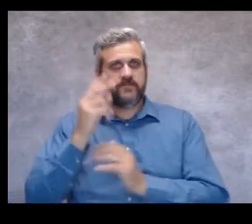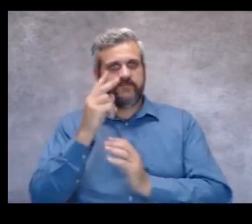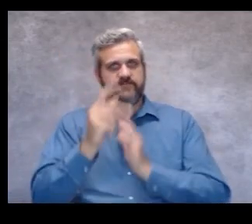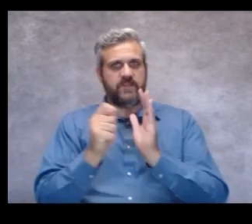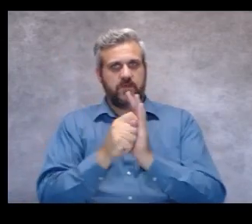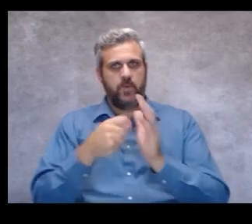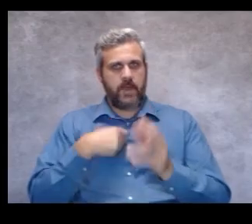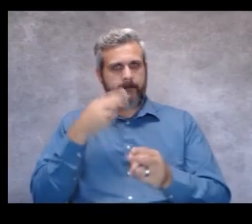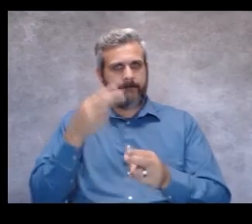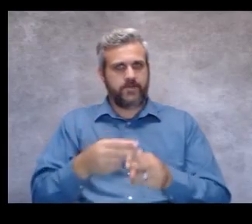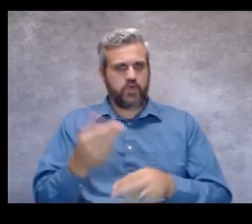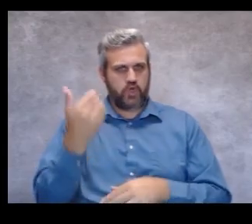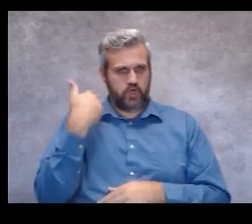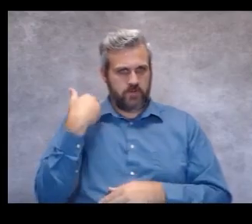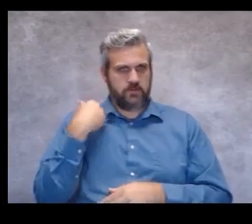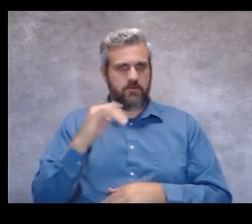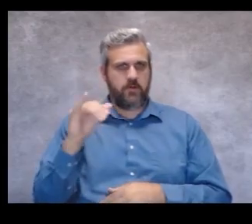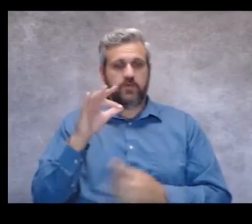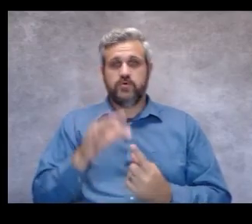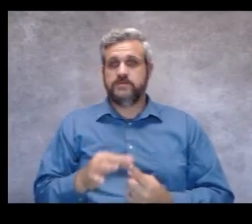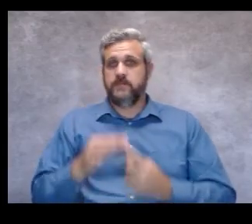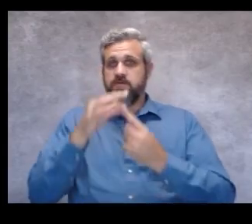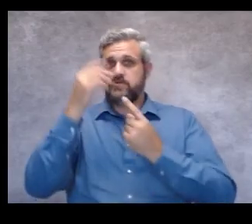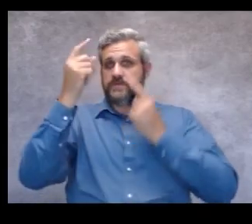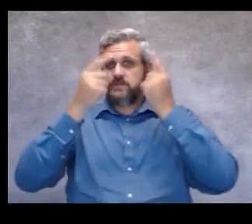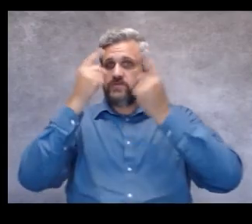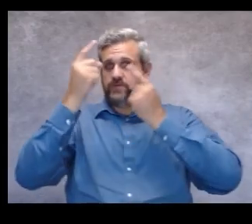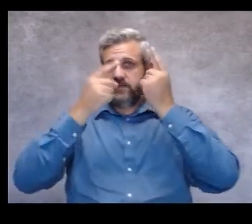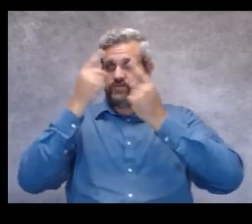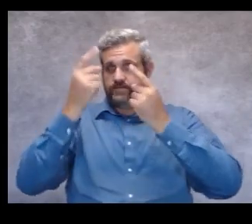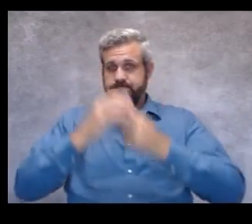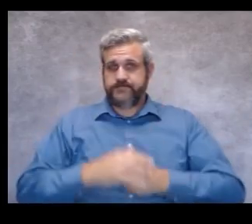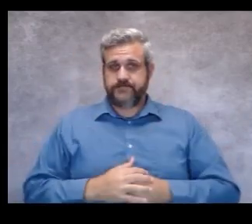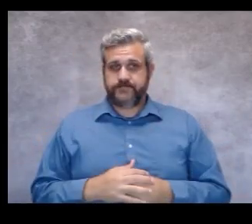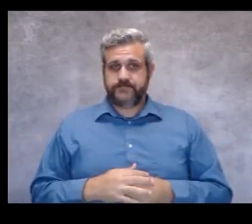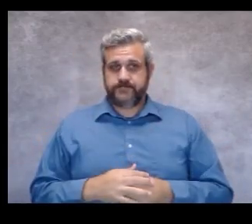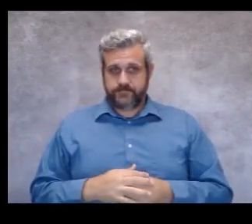mentioned earlier and also the special considerations.